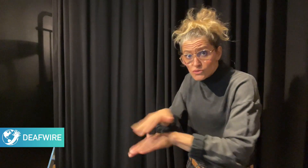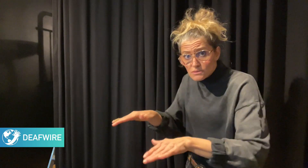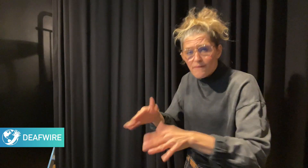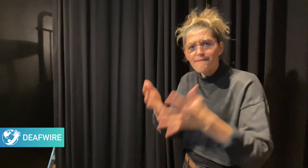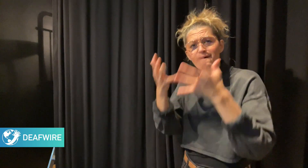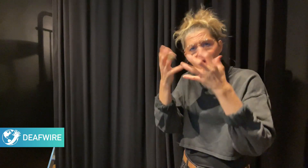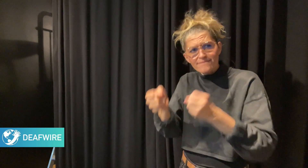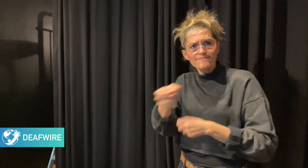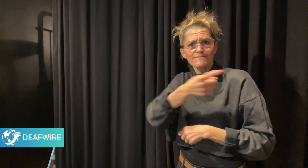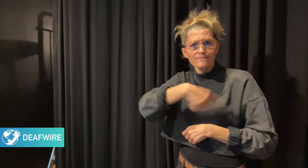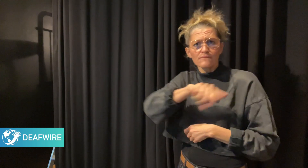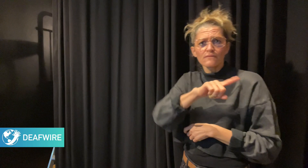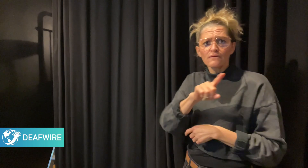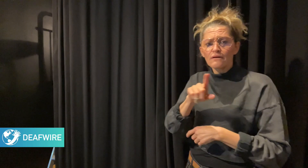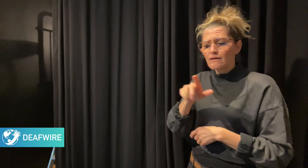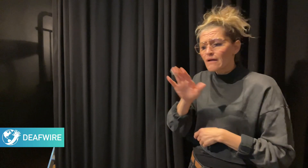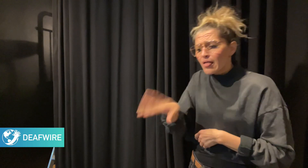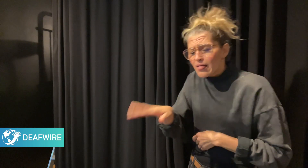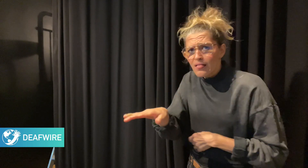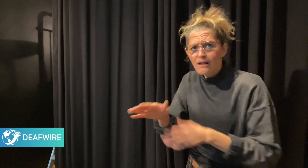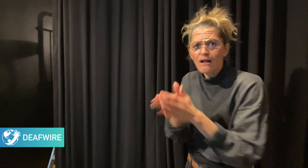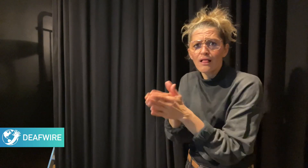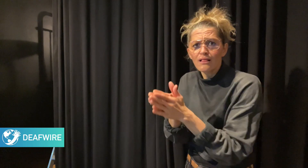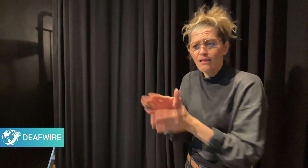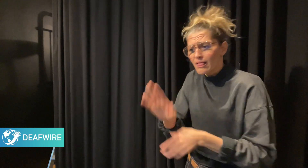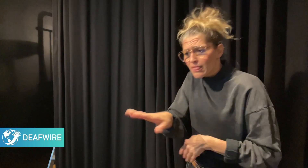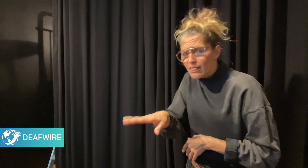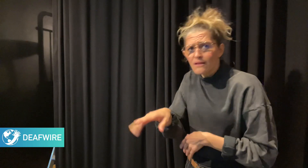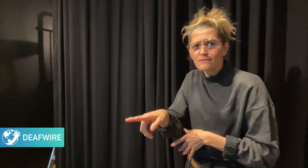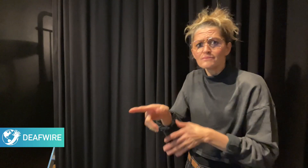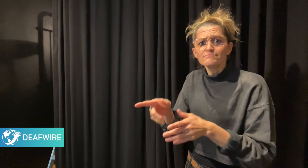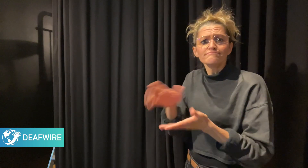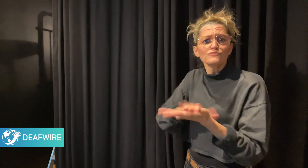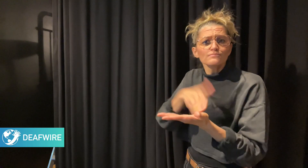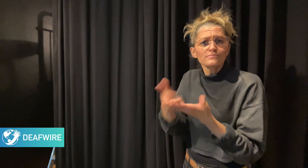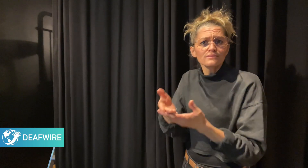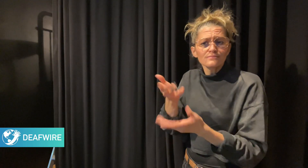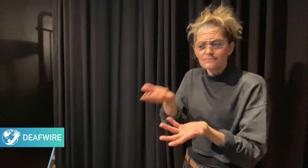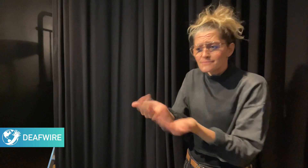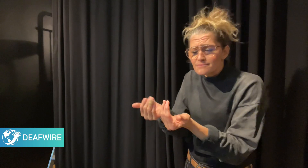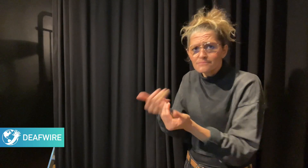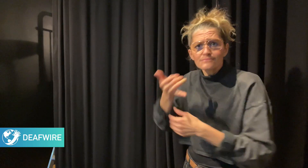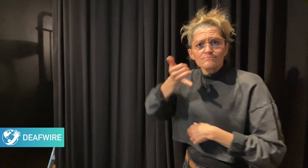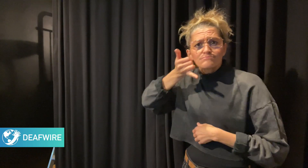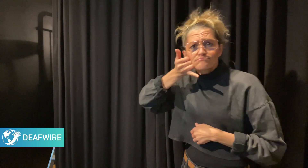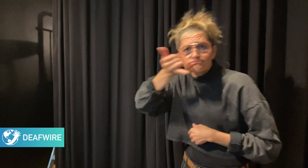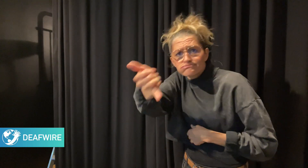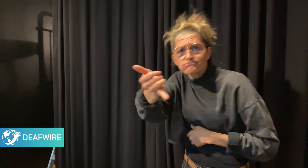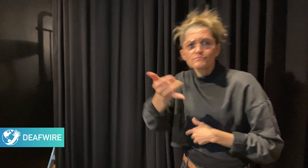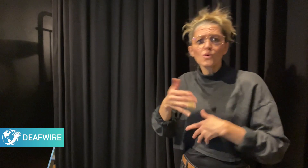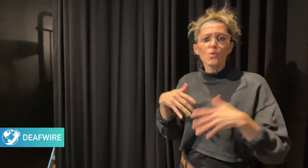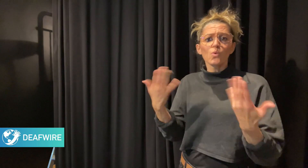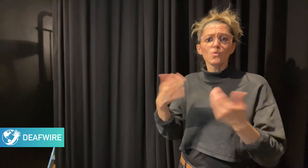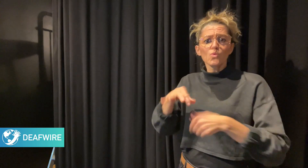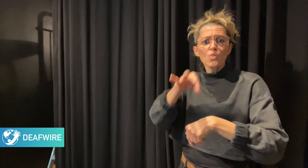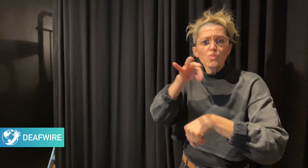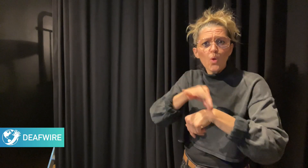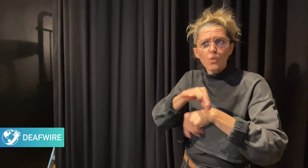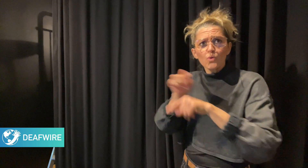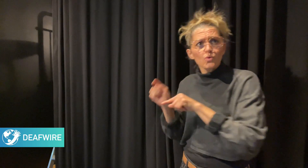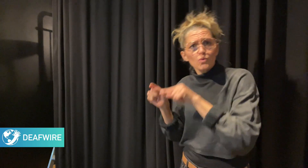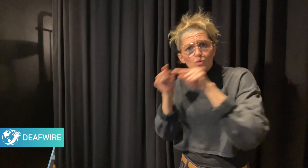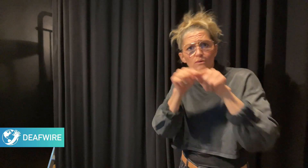sometimes end up relying on their children to interpret